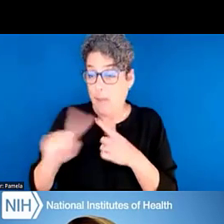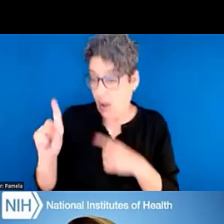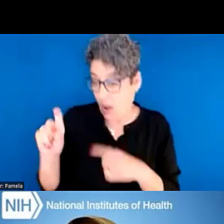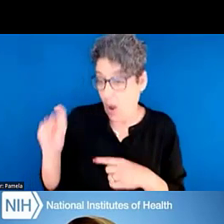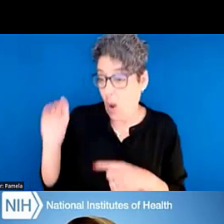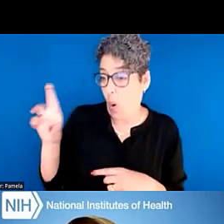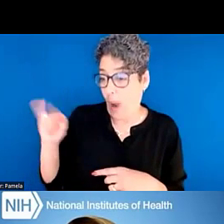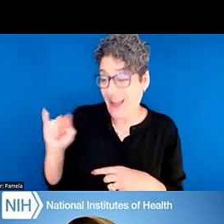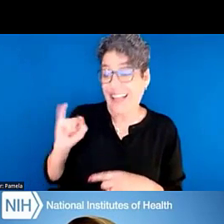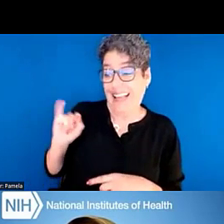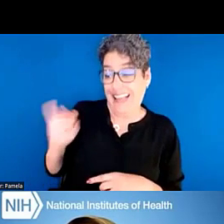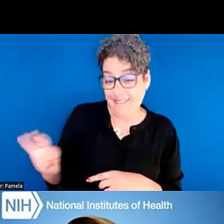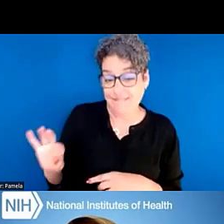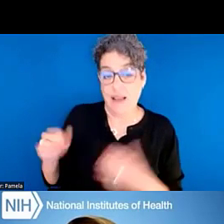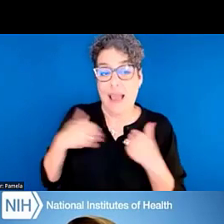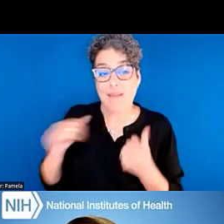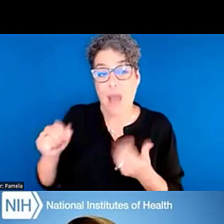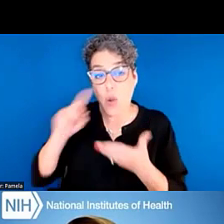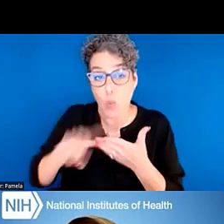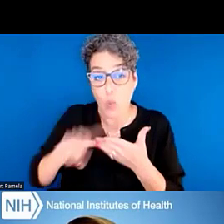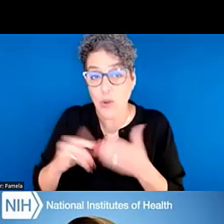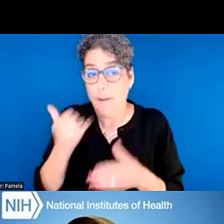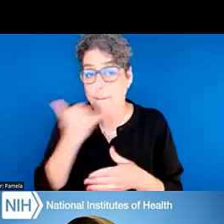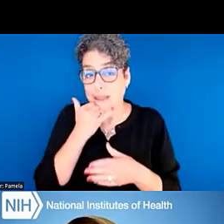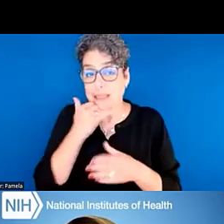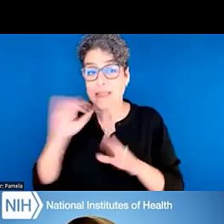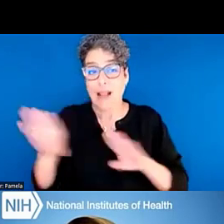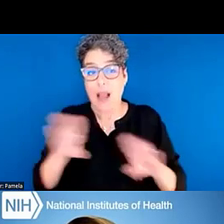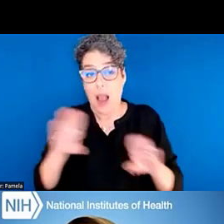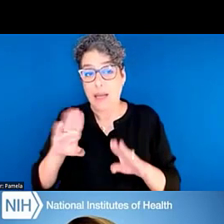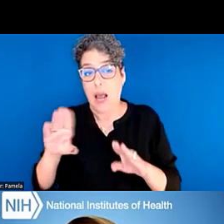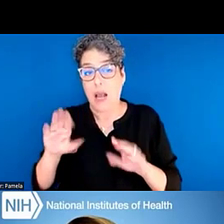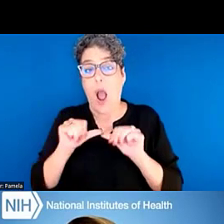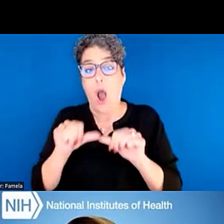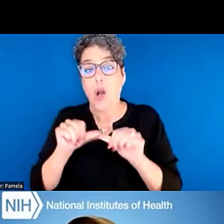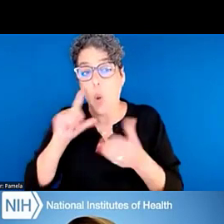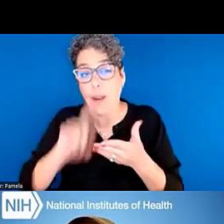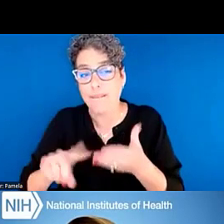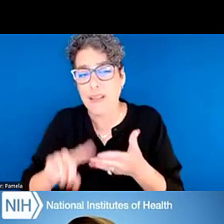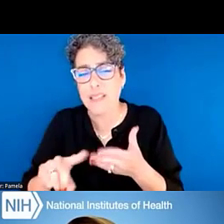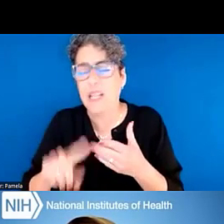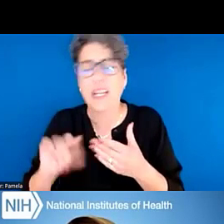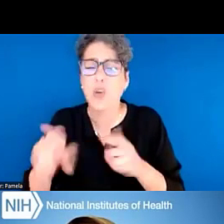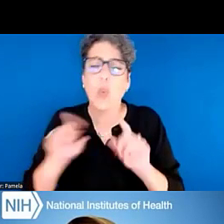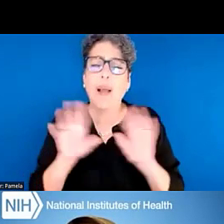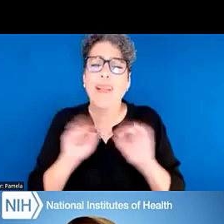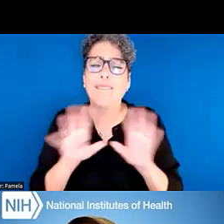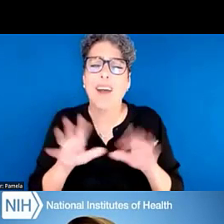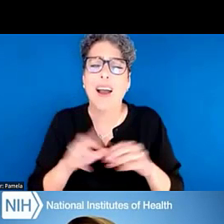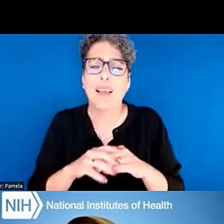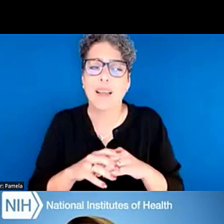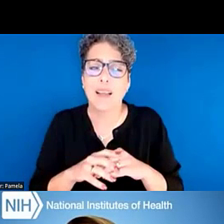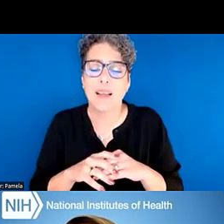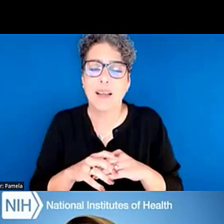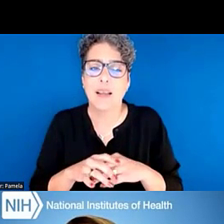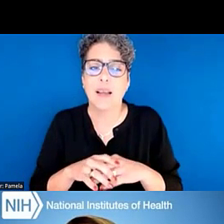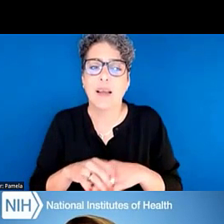if there's a research misconduct investigation ongoing? Can you clarify that? Dr. Ranjini Ambalavanar: Yeah, so if a proceeding